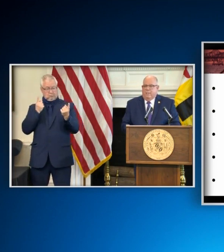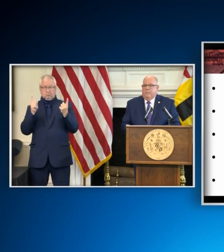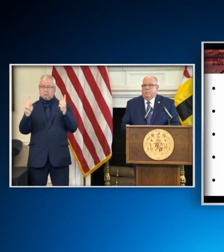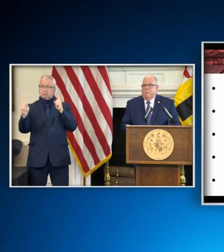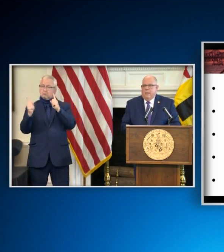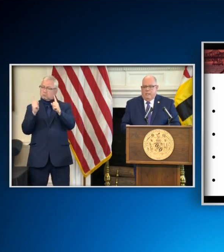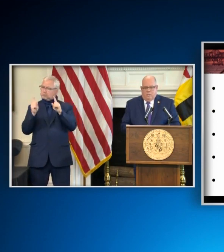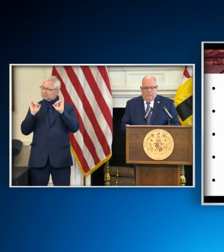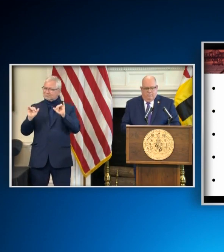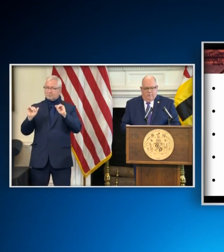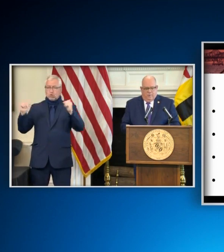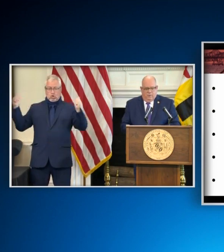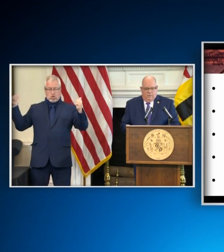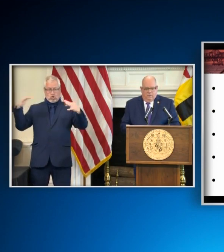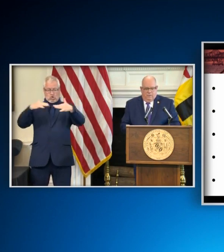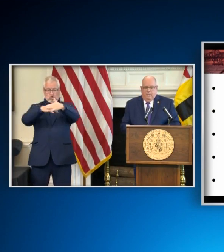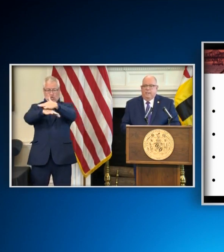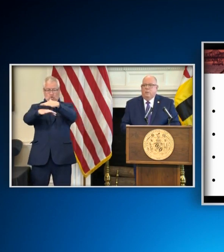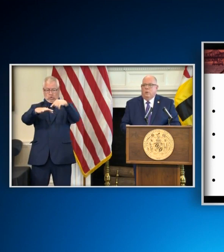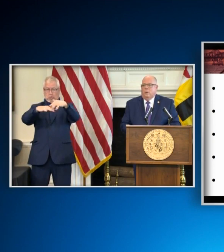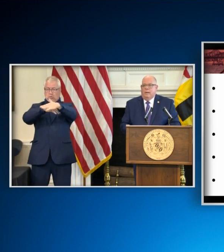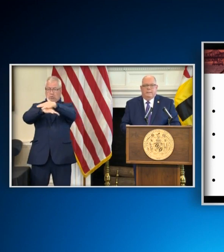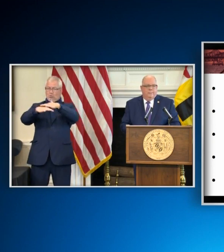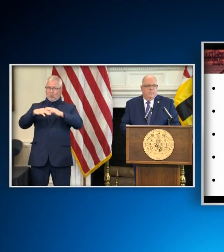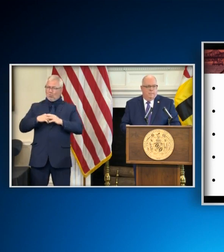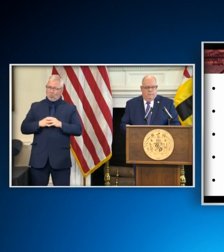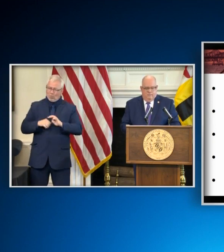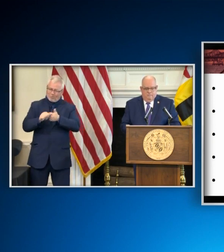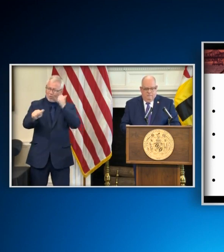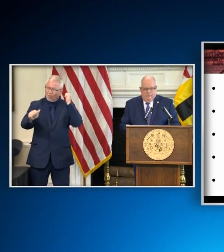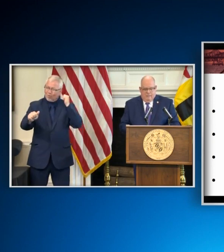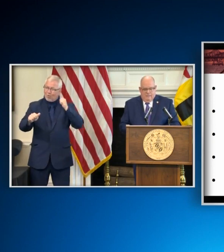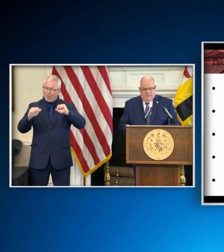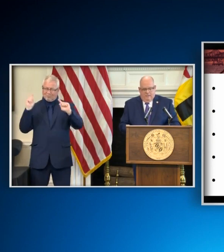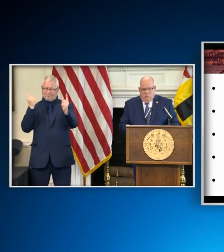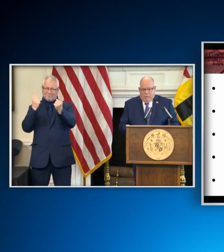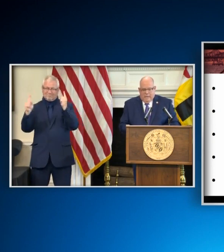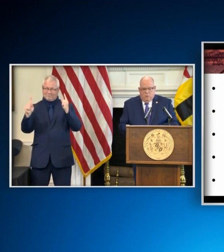YOU SHOULD CONTINUE TO AVOID CROWDS OF PEOPLE.